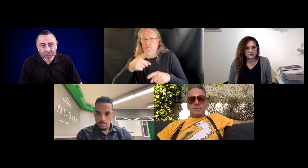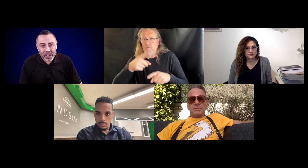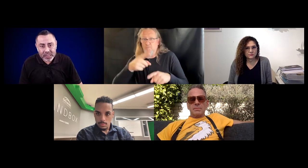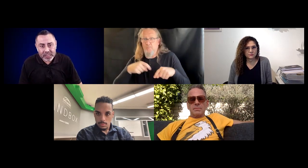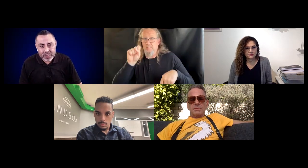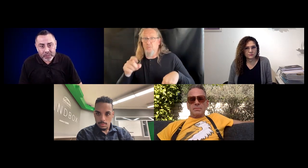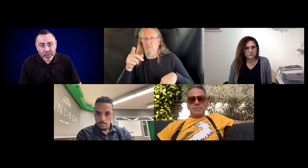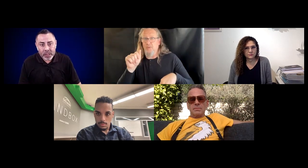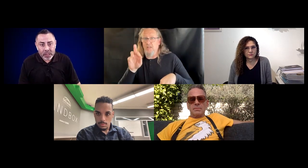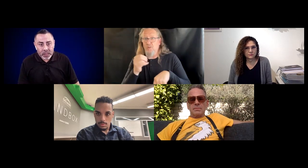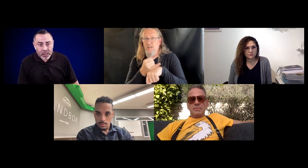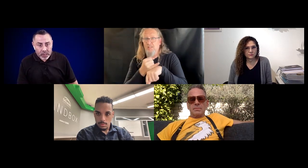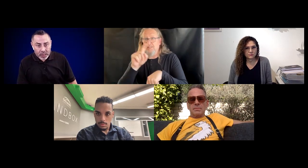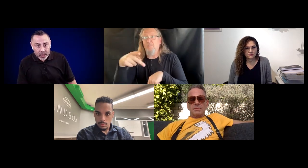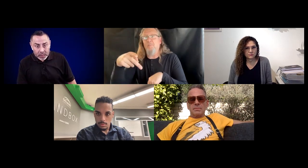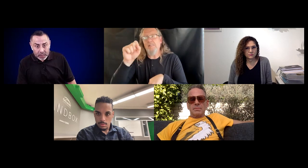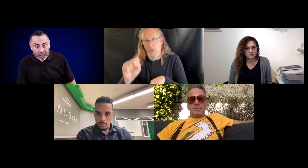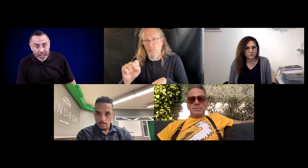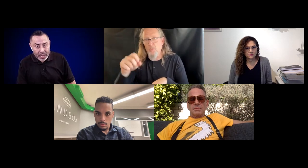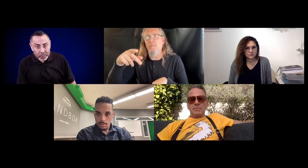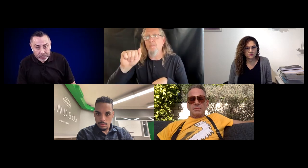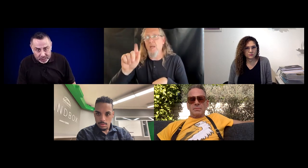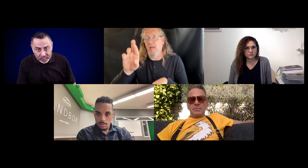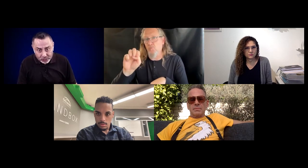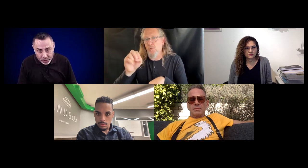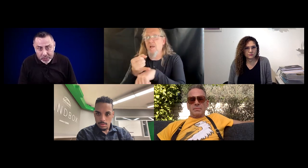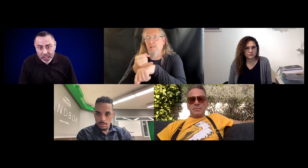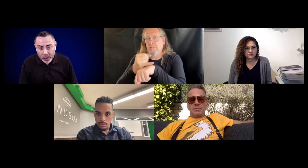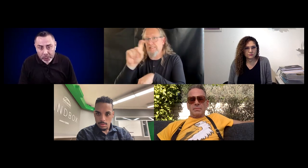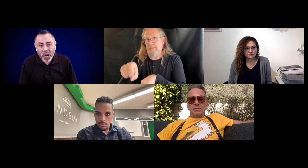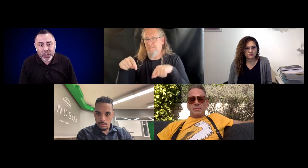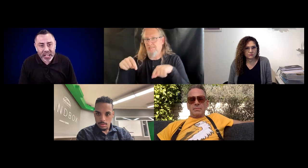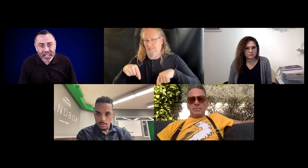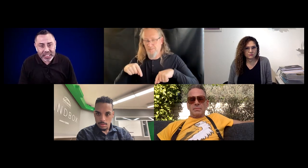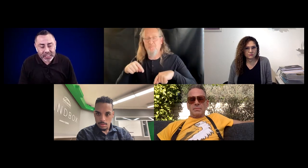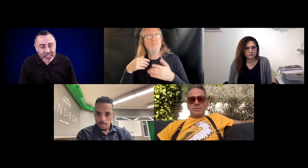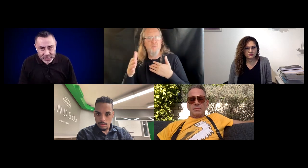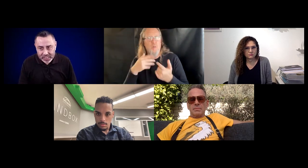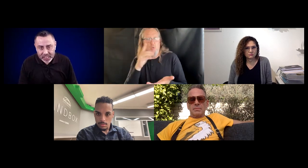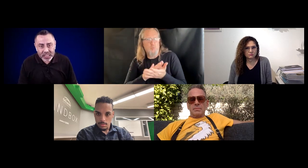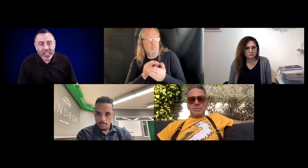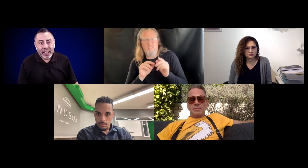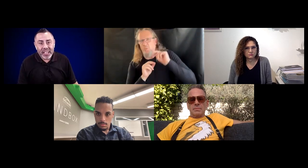MSS. I am presenting from South Padre Island, Texas, and that MSS System.